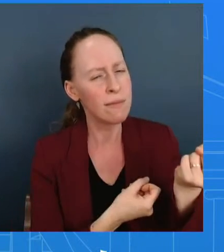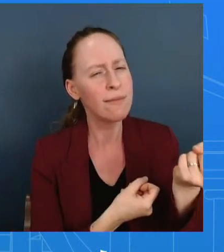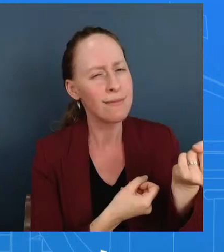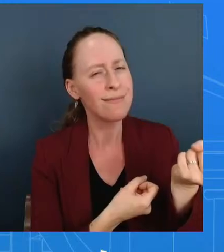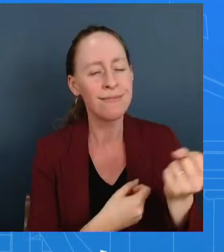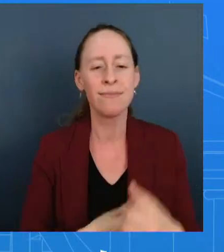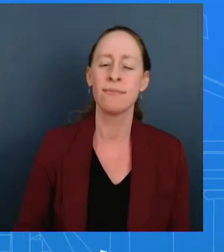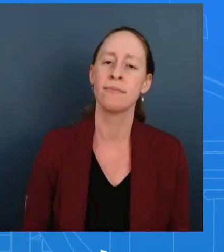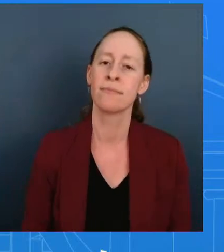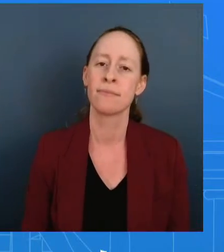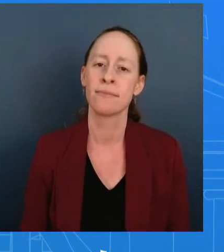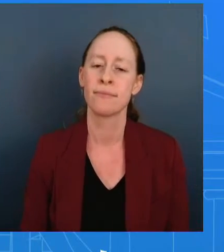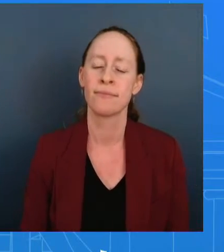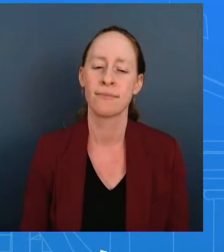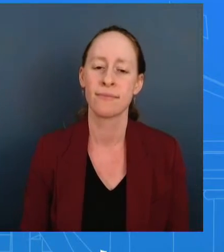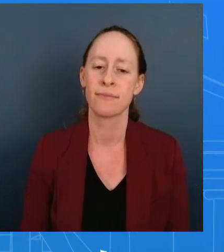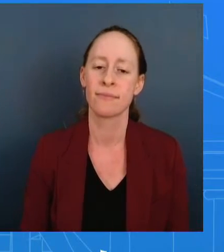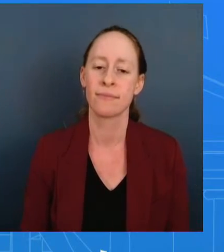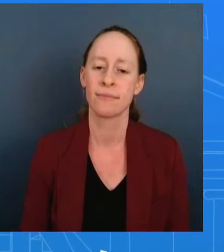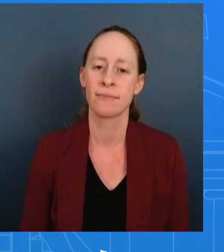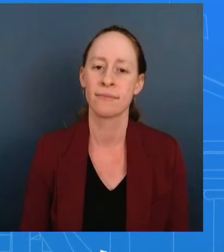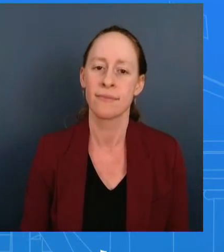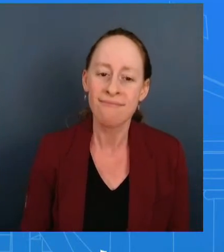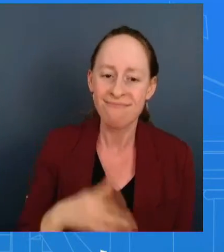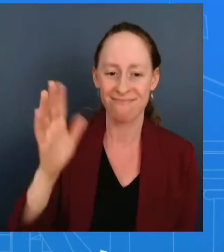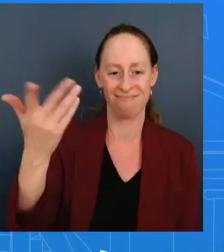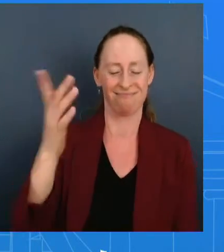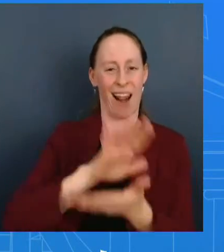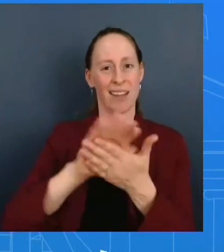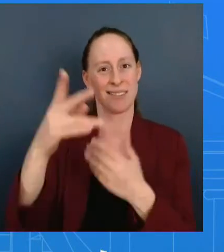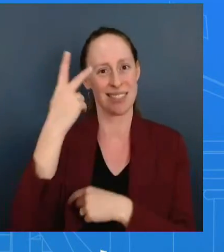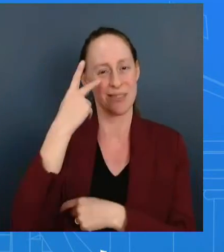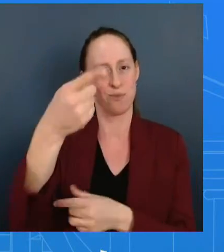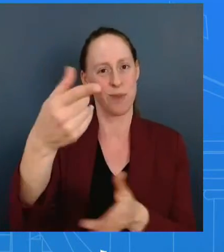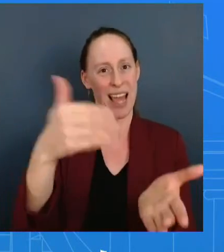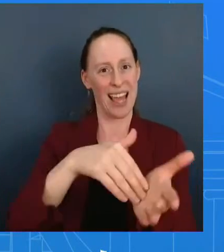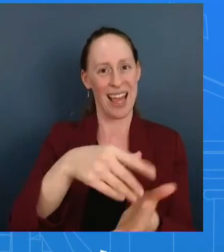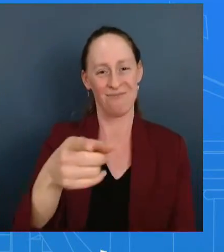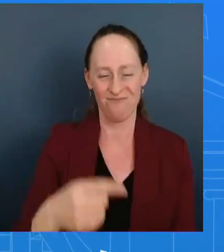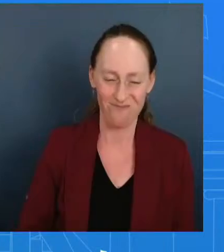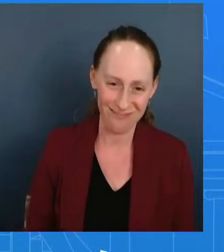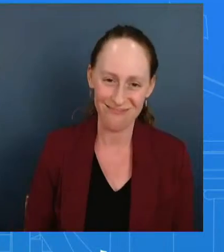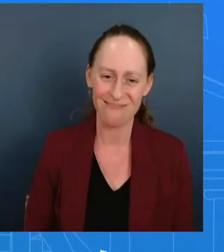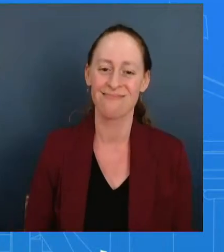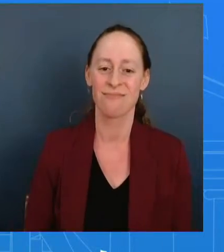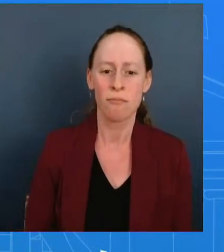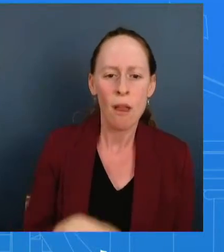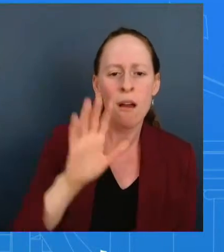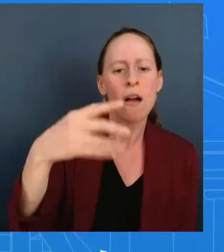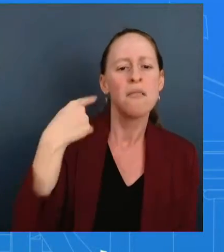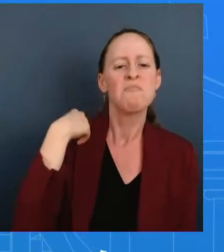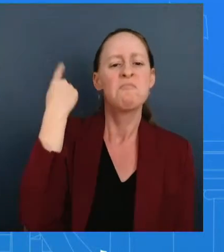On the point about European countri- -- or NATO members boosting their defense spending, that was something, though, that was a big concern of the last president.